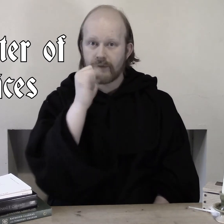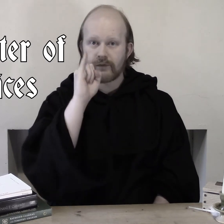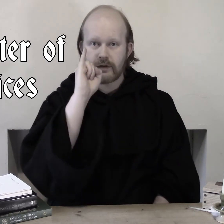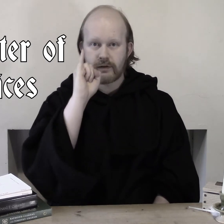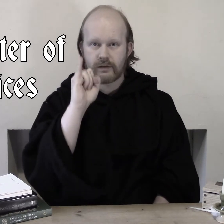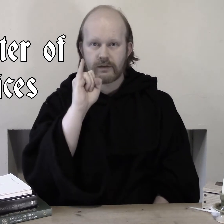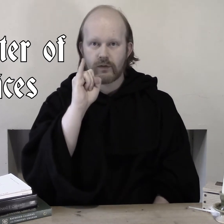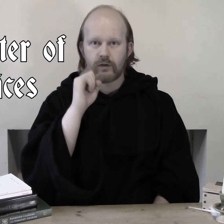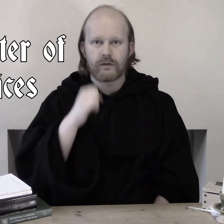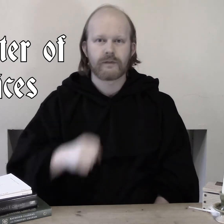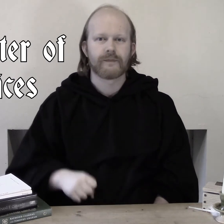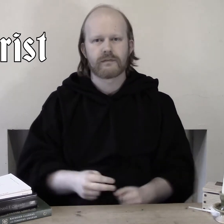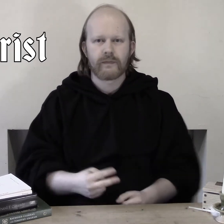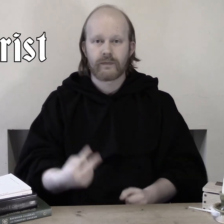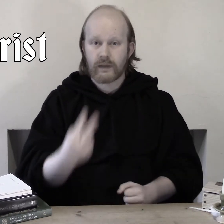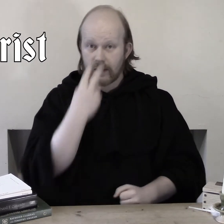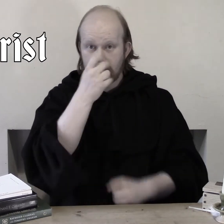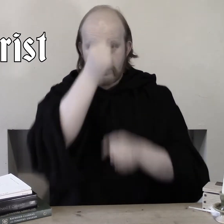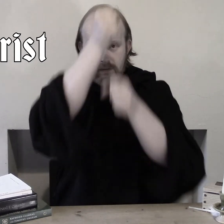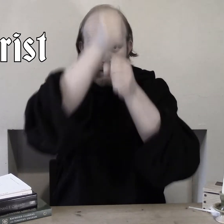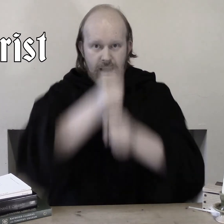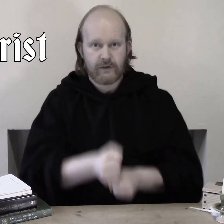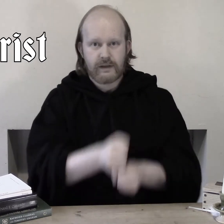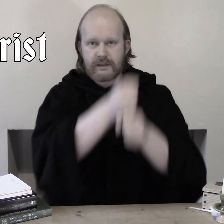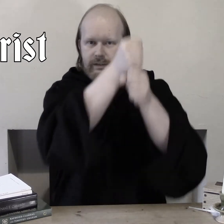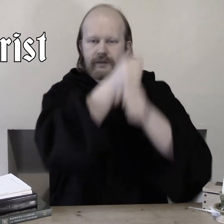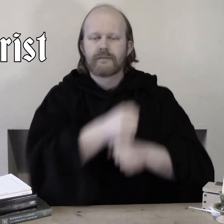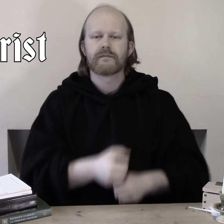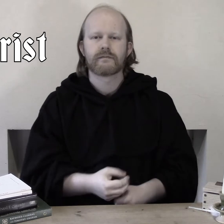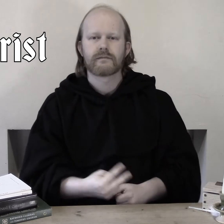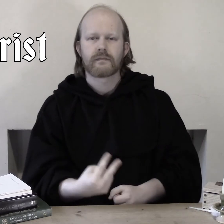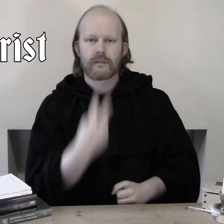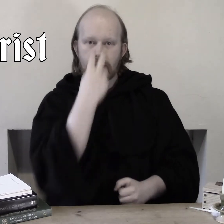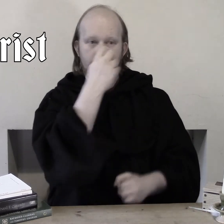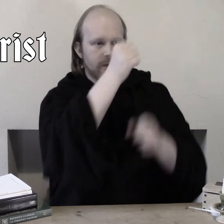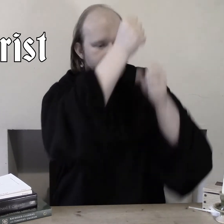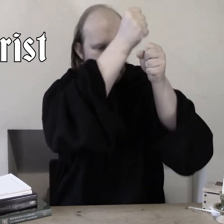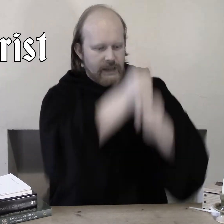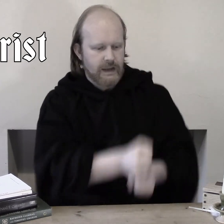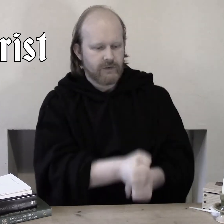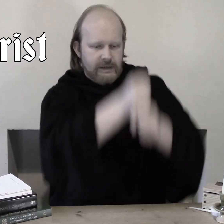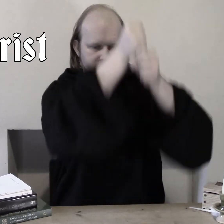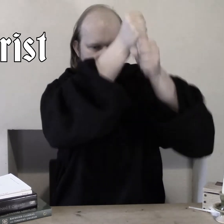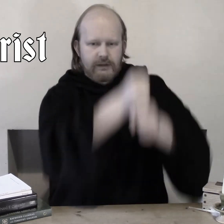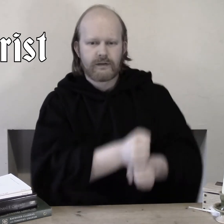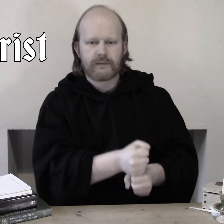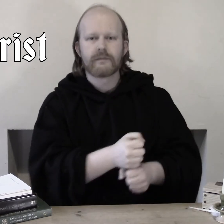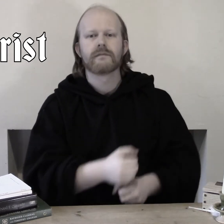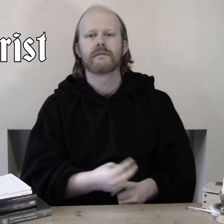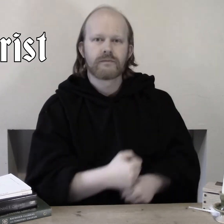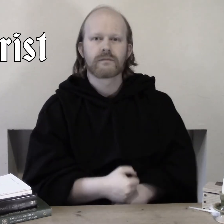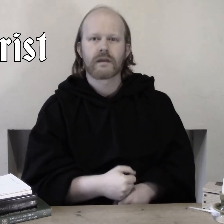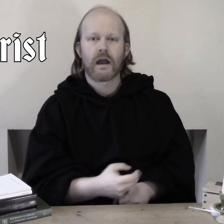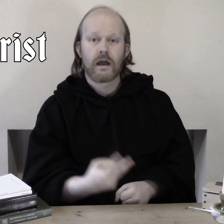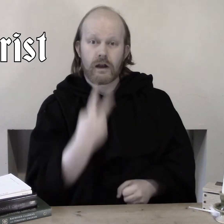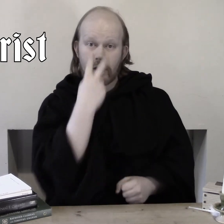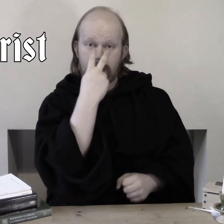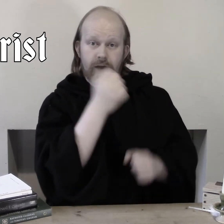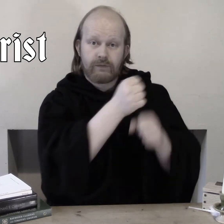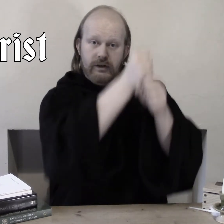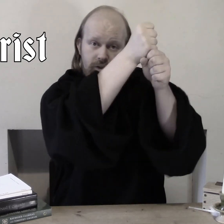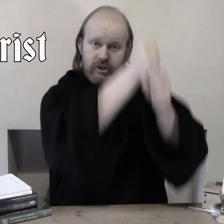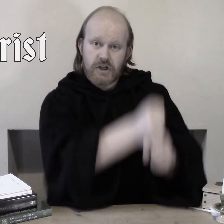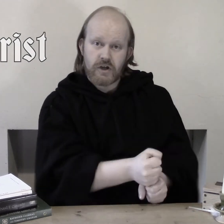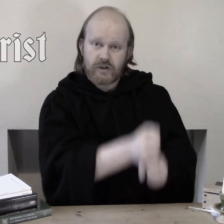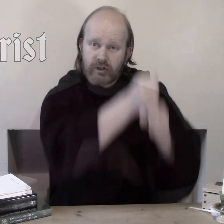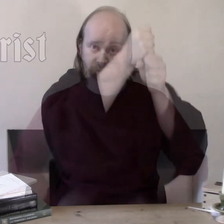and the Sacrist, 'looking after' and the sign for 'church', ringing the church bells.